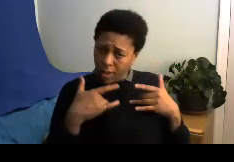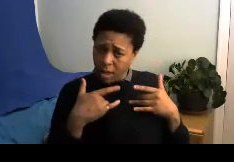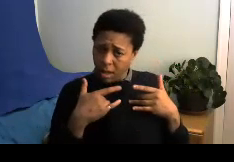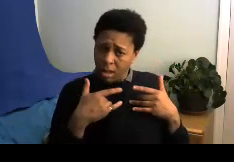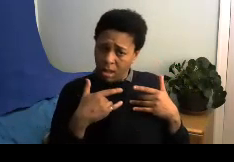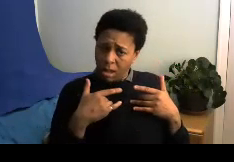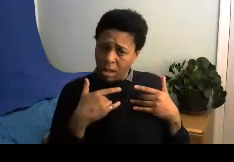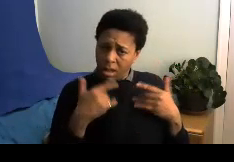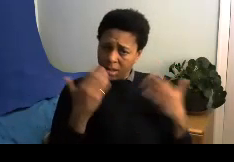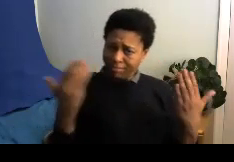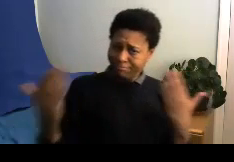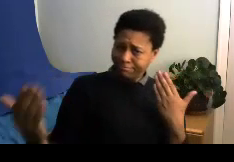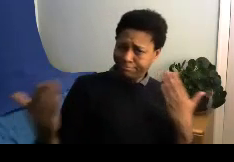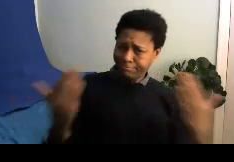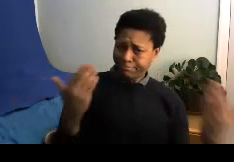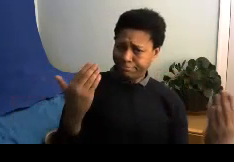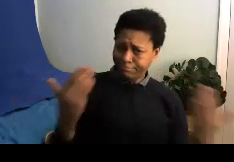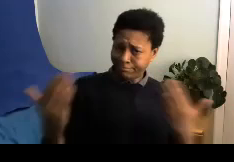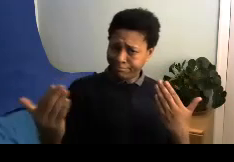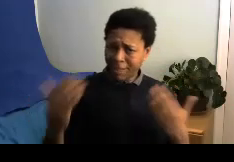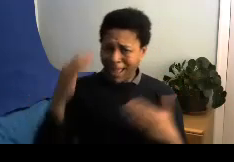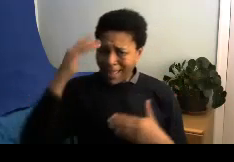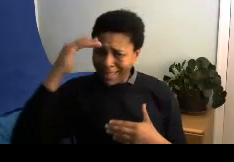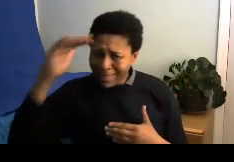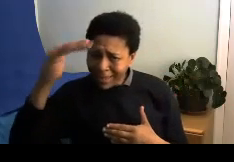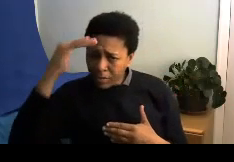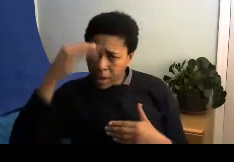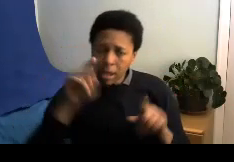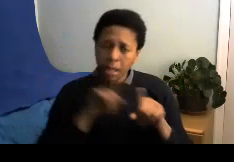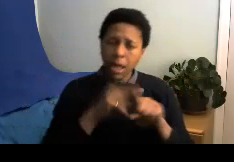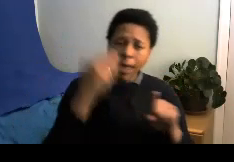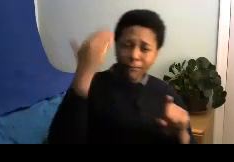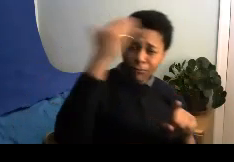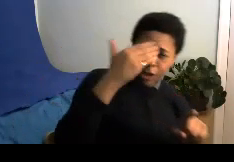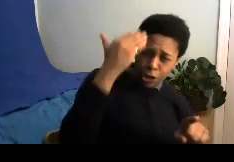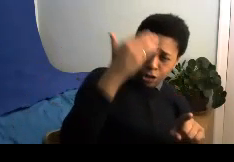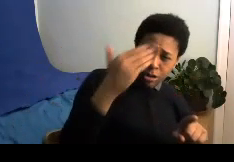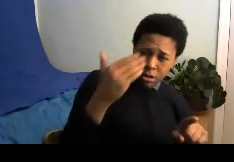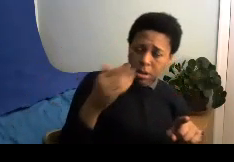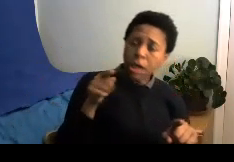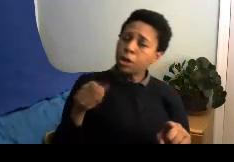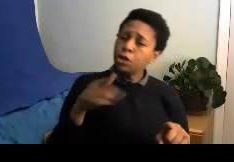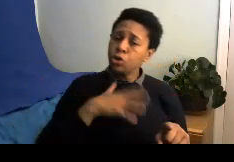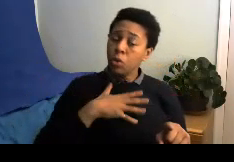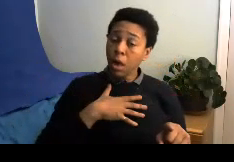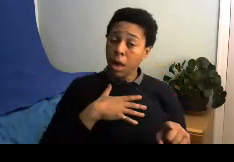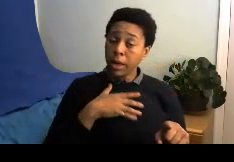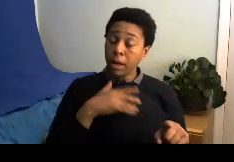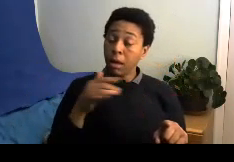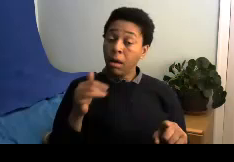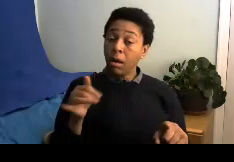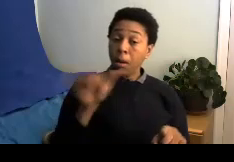other, and, you know, you like sort of going between the two if you if, you know, there's I mean, that's kind of